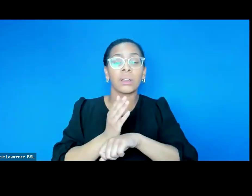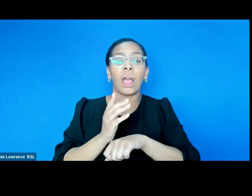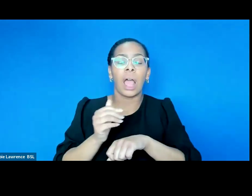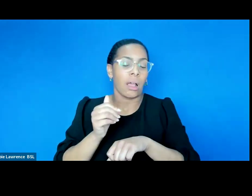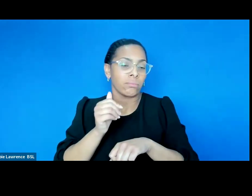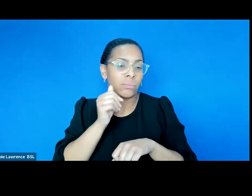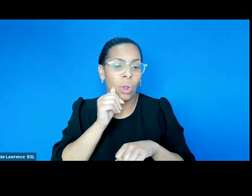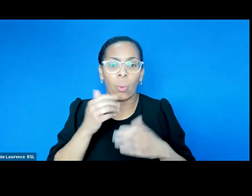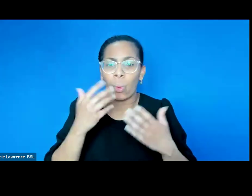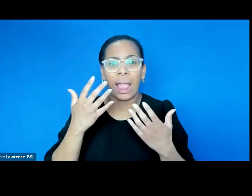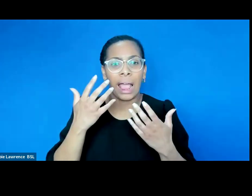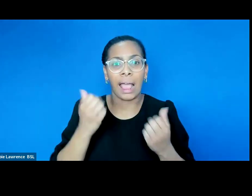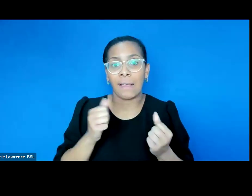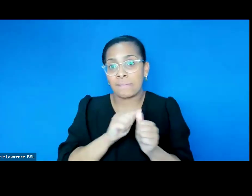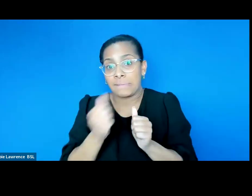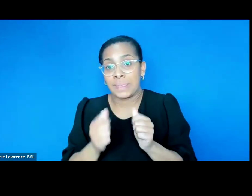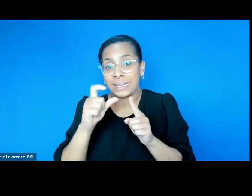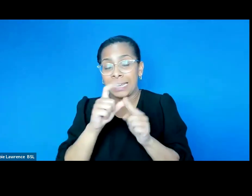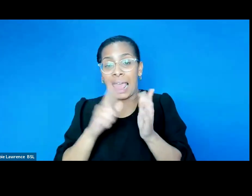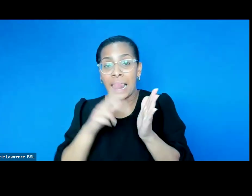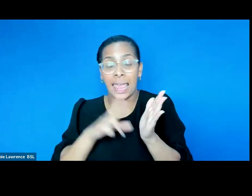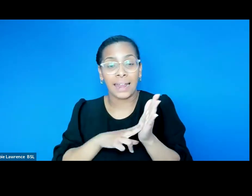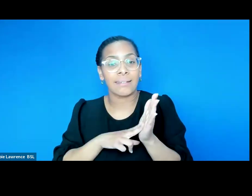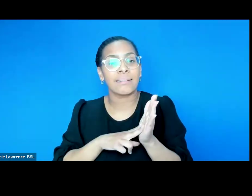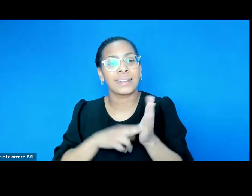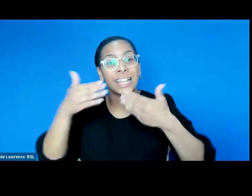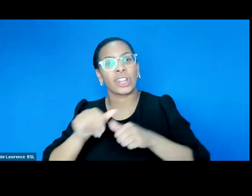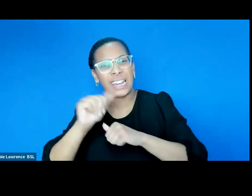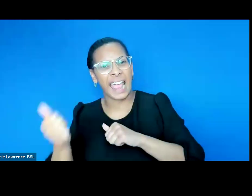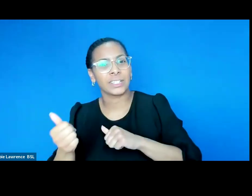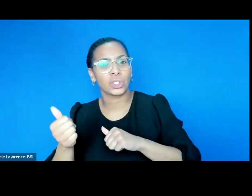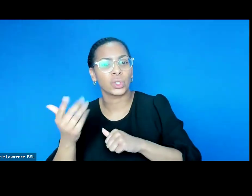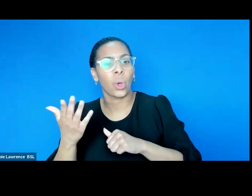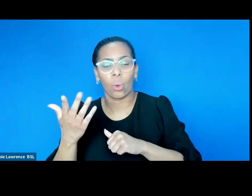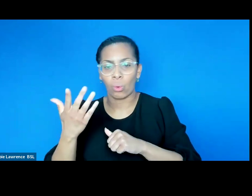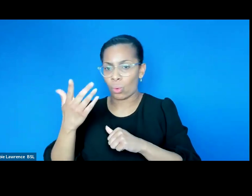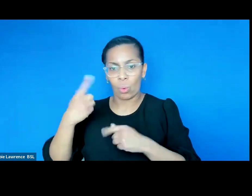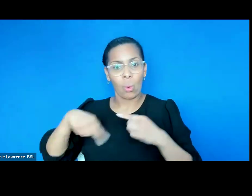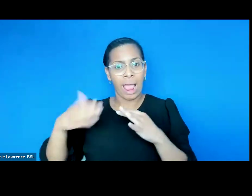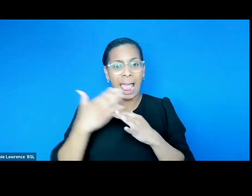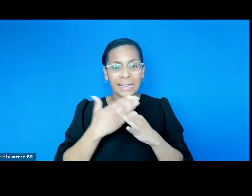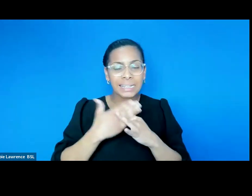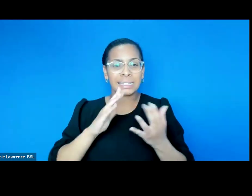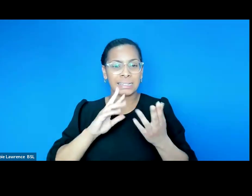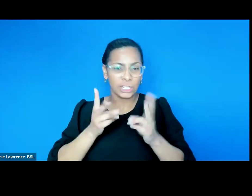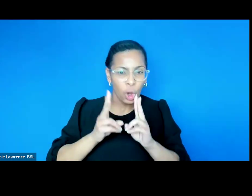we have our DLN session next, so I'm hoping that will be fine 'cause we're all booked till half past, but I just wanna check. Cara,